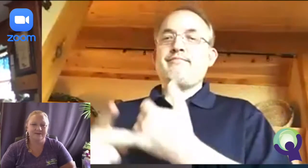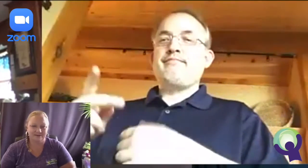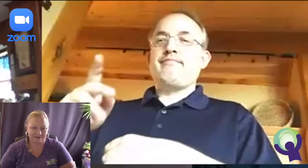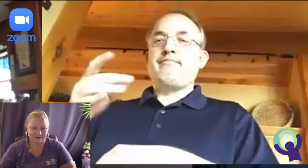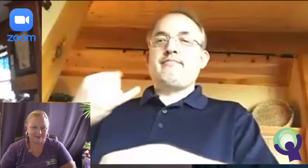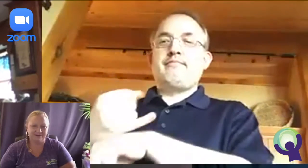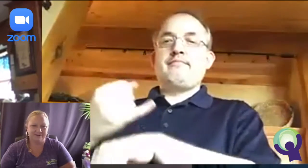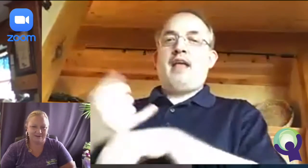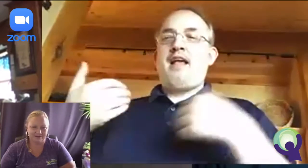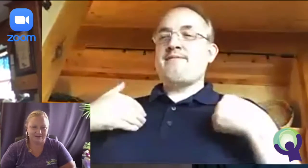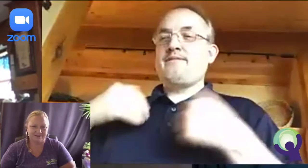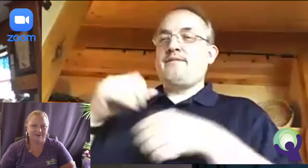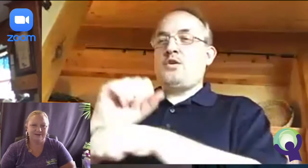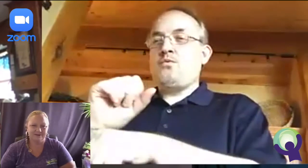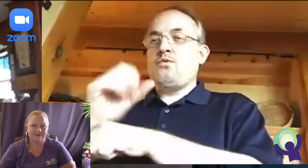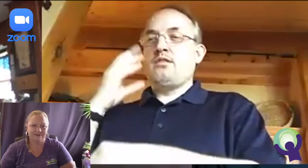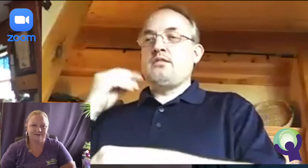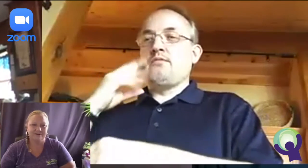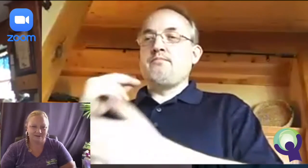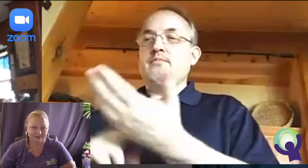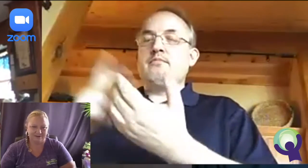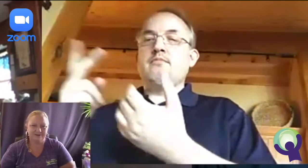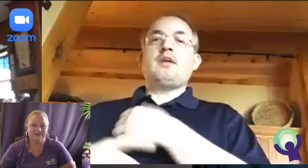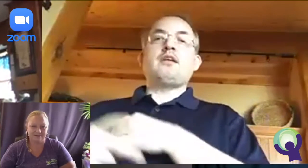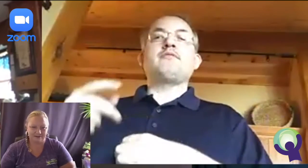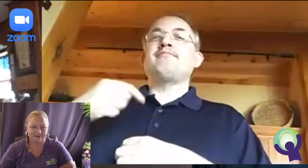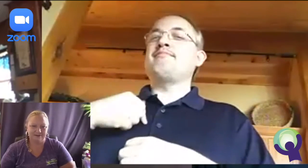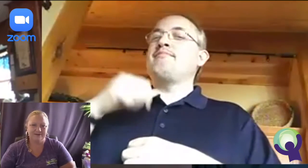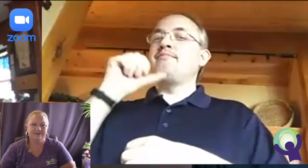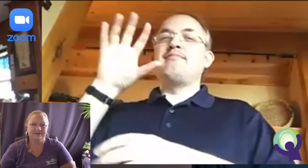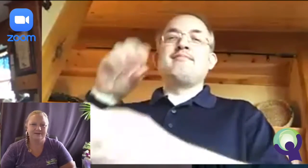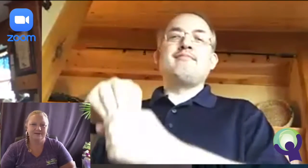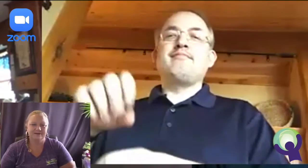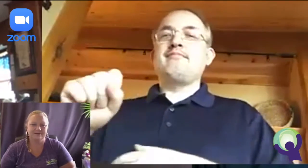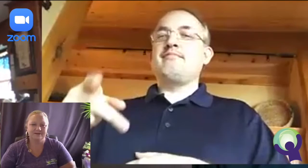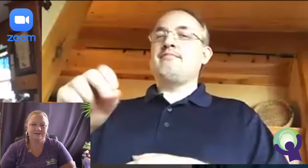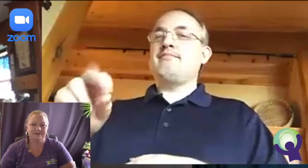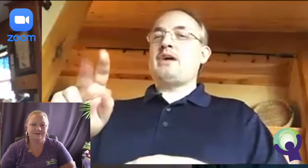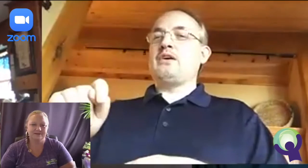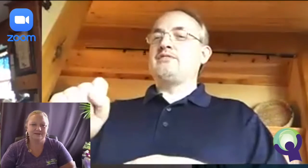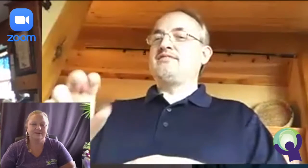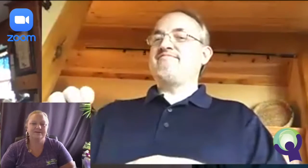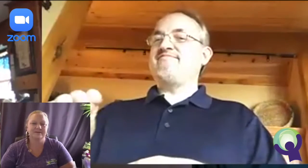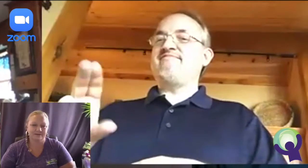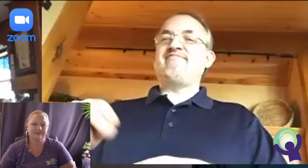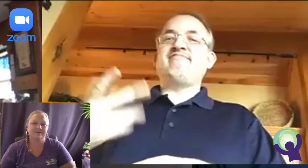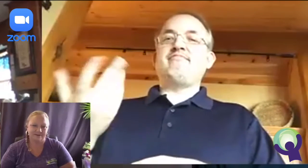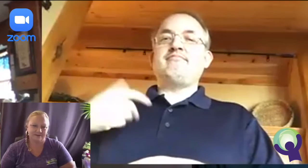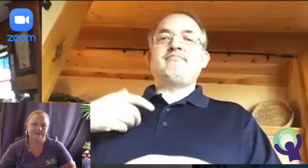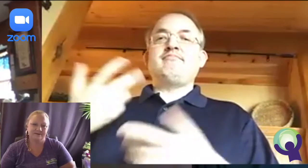the bank and I was in a work study program from the Wisconsin School for the Deaf and so I was